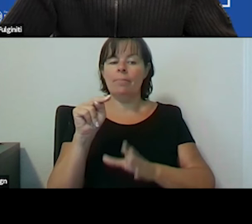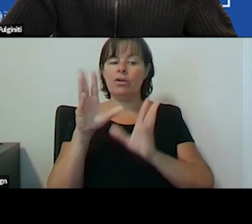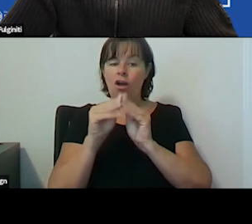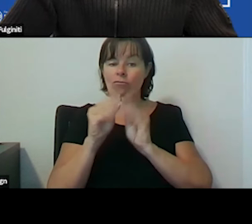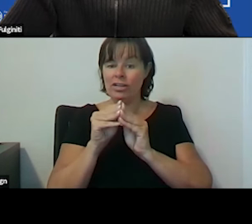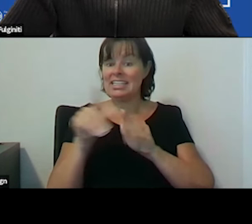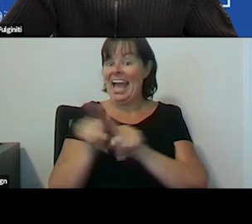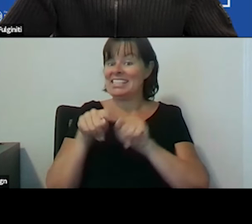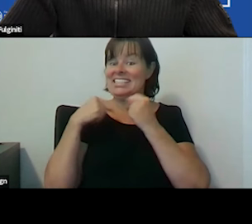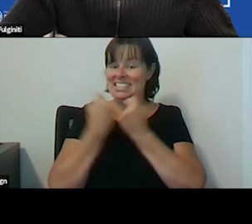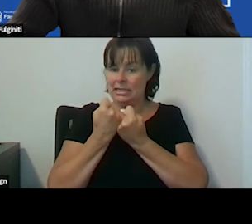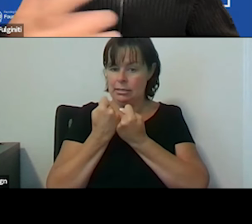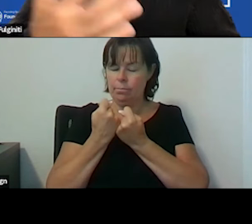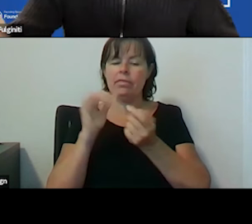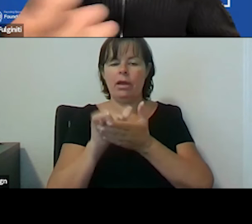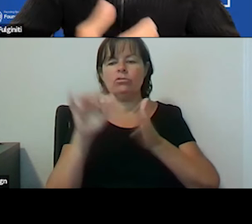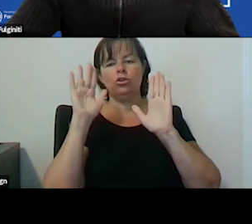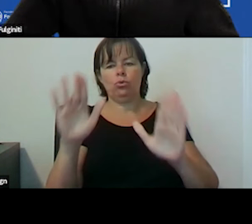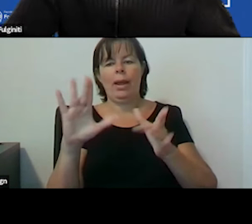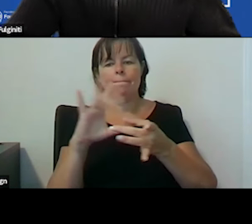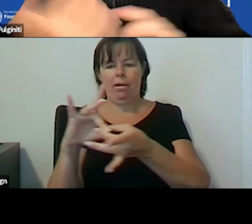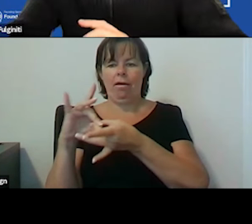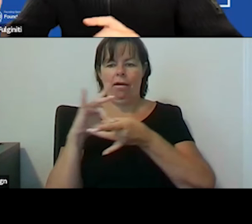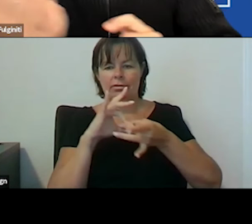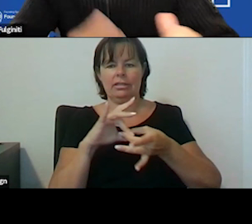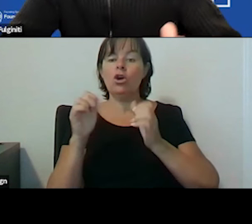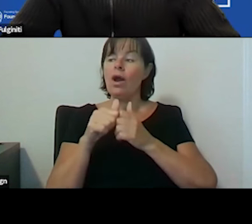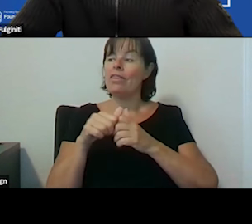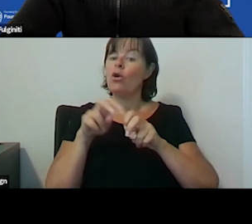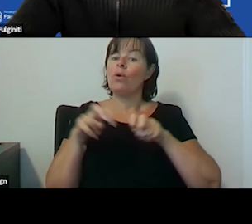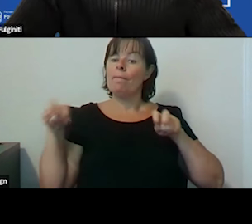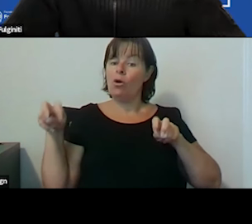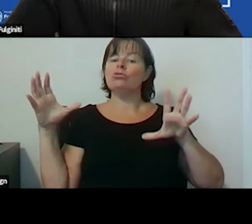great bonding experience again with with remote work to see the team out there um